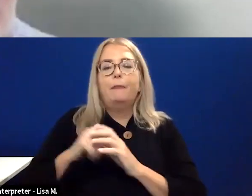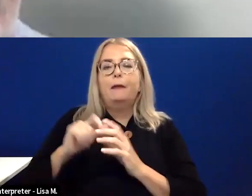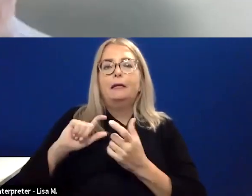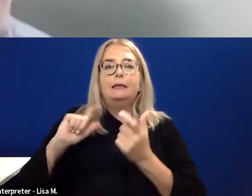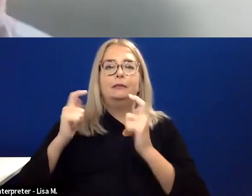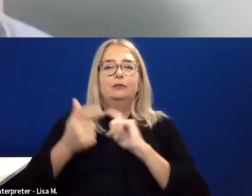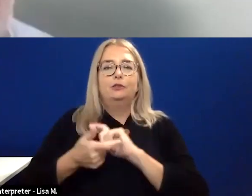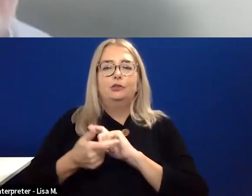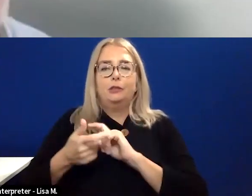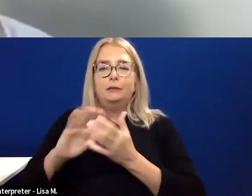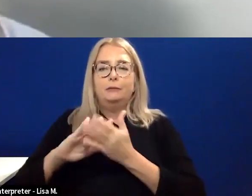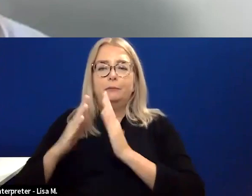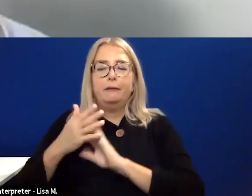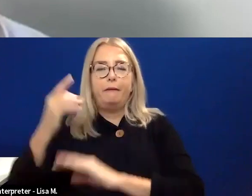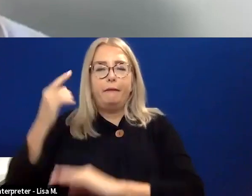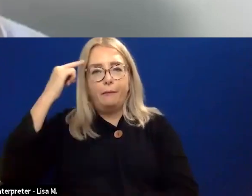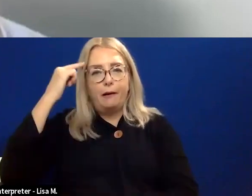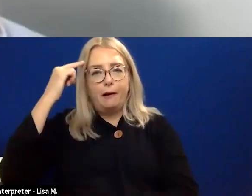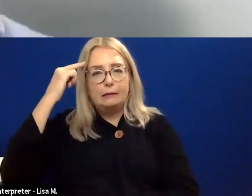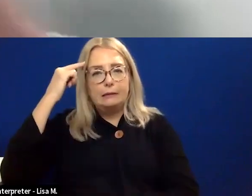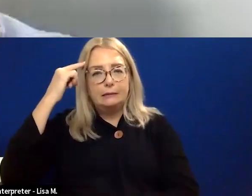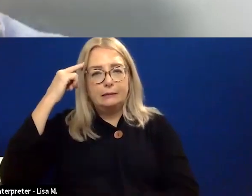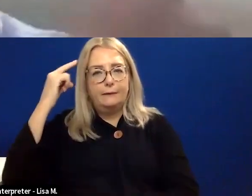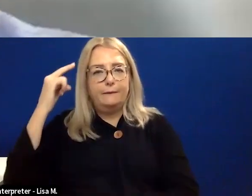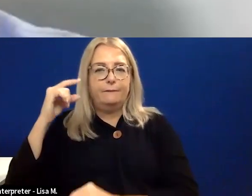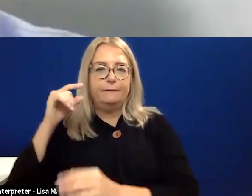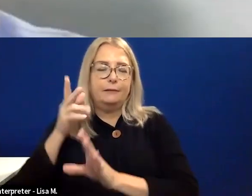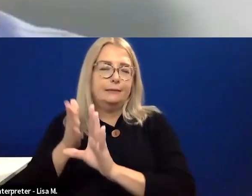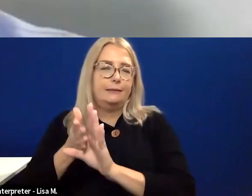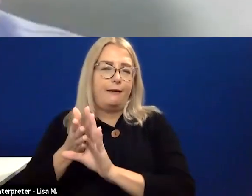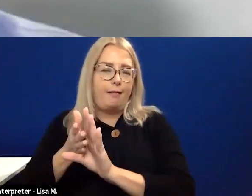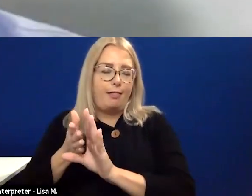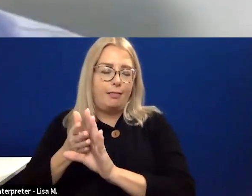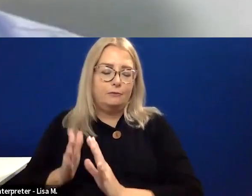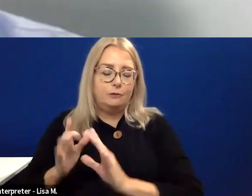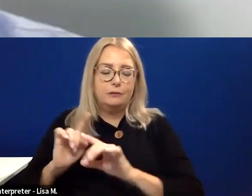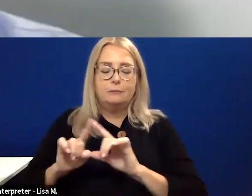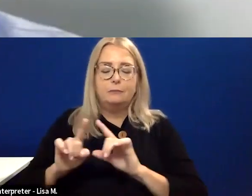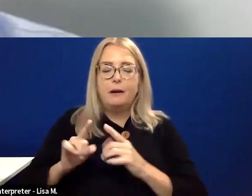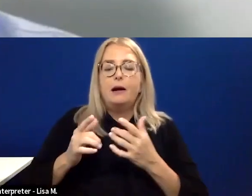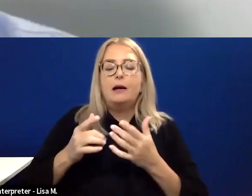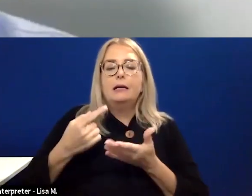focused on rational thought and so forth and he talks about two ends of a Continuum one end of the